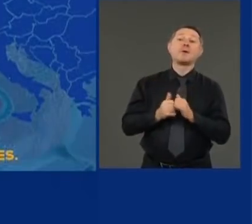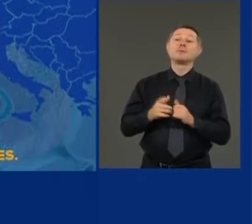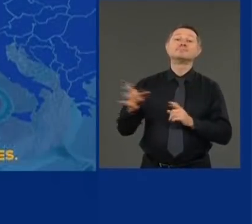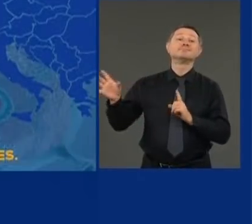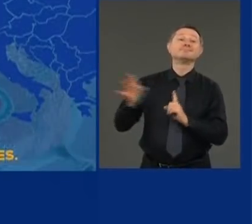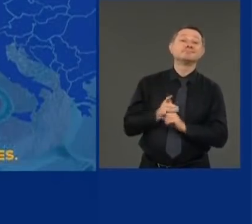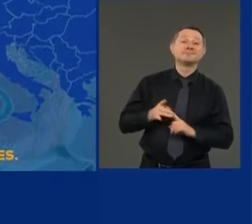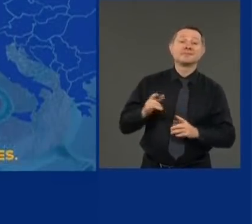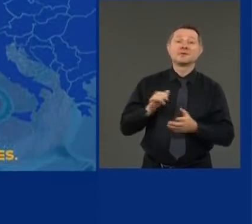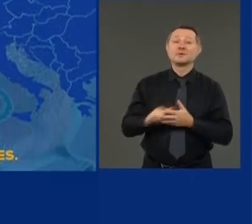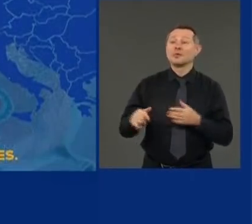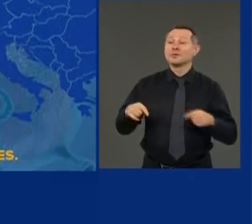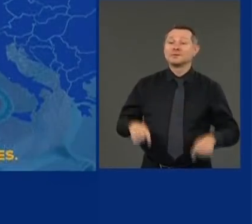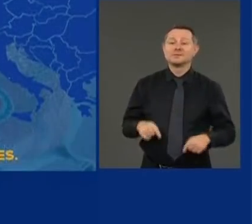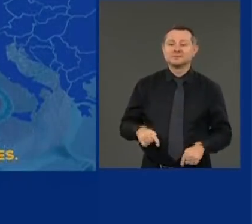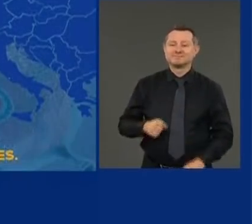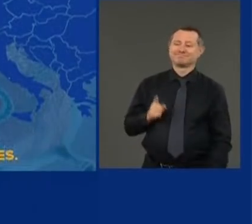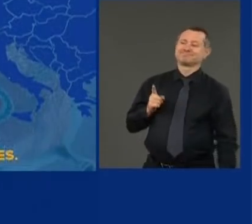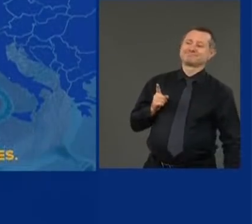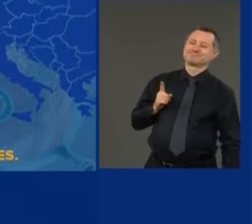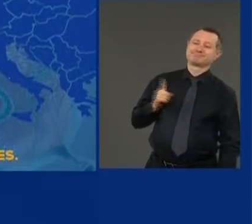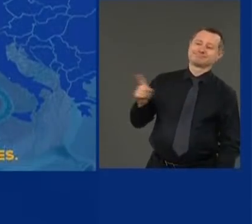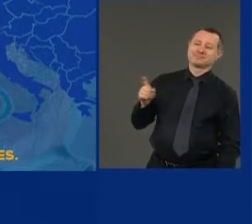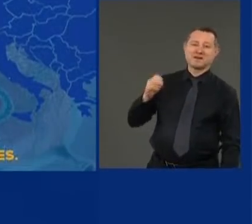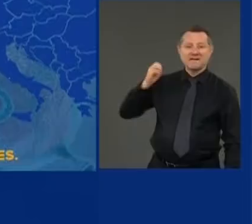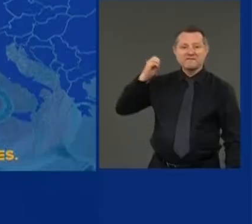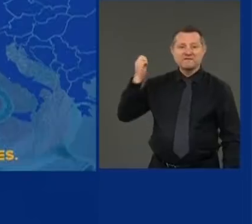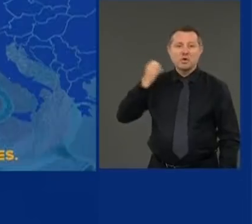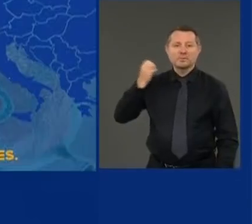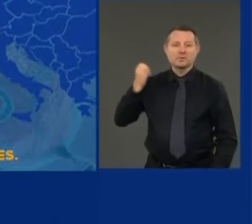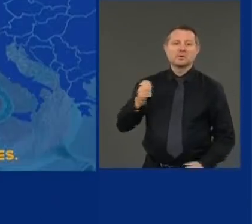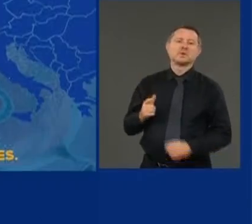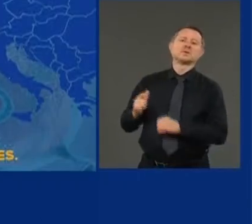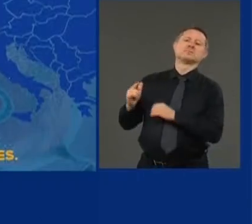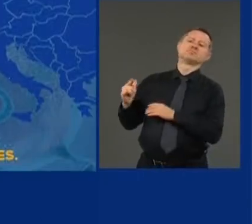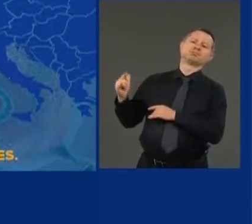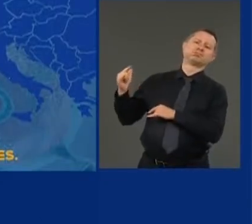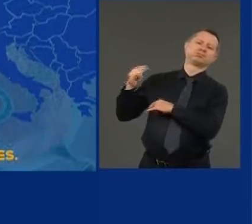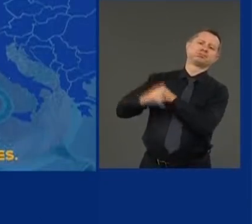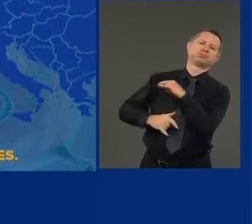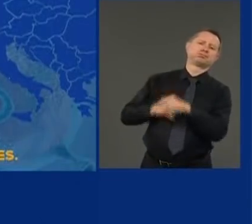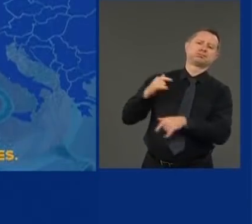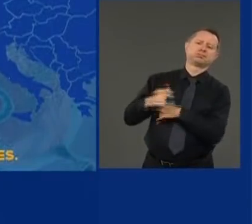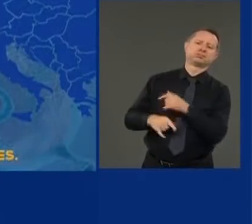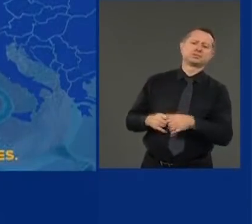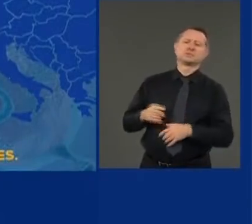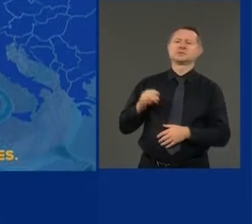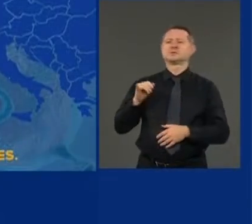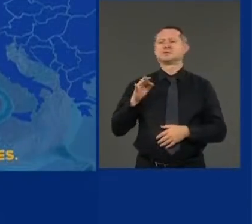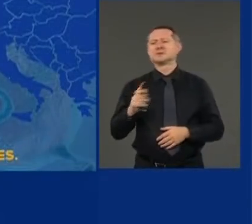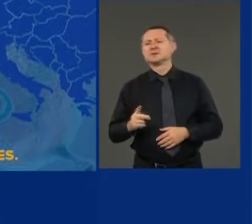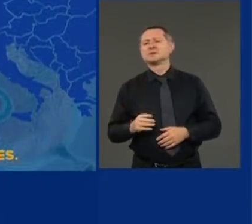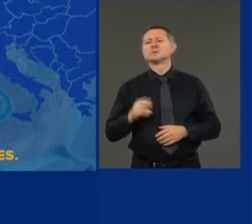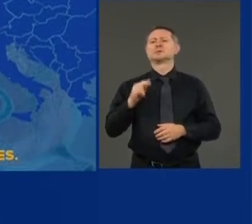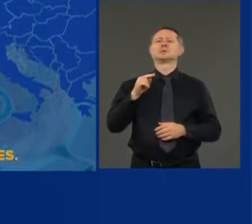TWO POINTS. BUT IT'S DEJA VU ALL OVER AGAIN. THIS IS HOW THE VIRUS CAME TO NEW YORK IN THE FIRST PLACE.